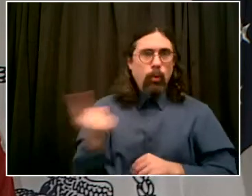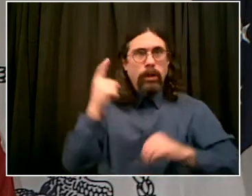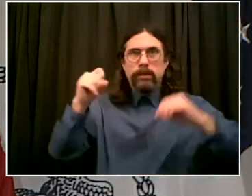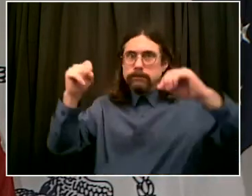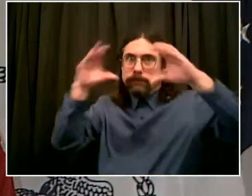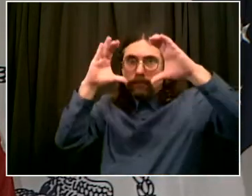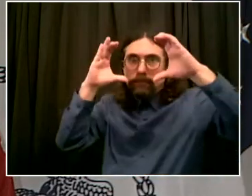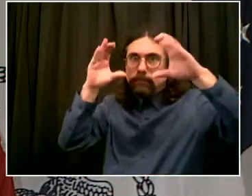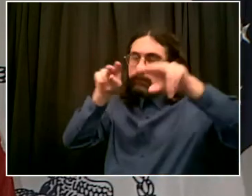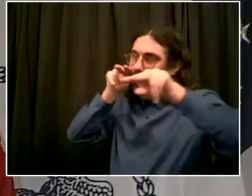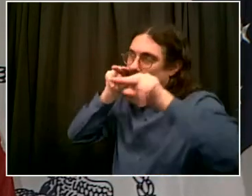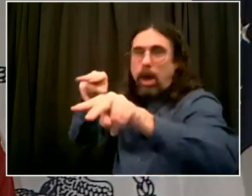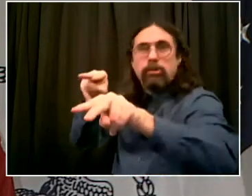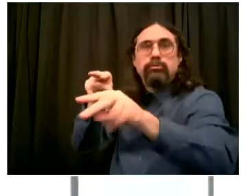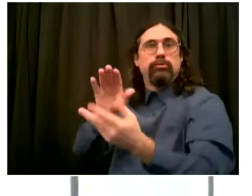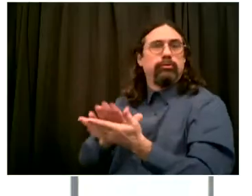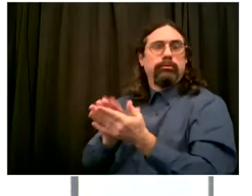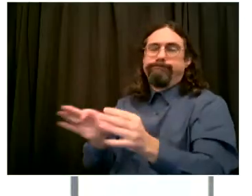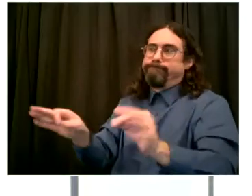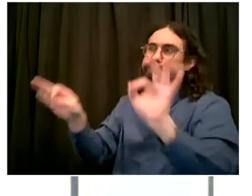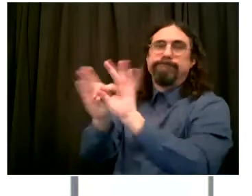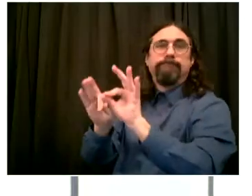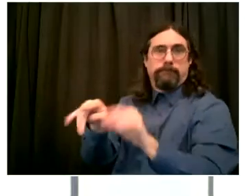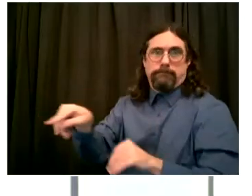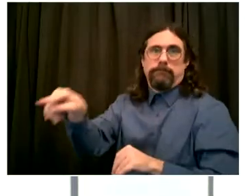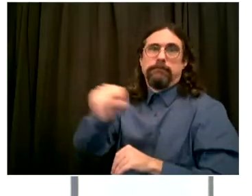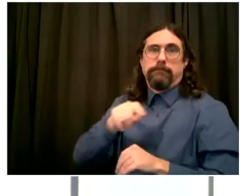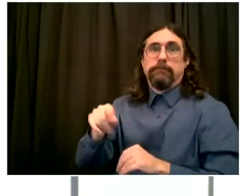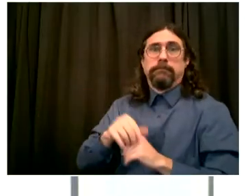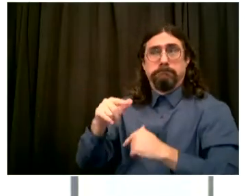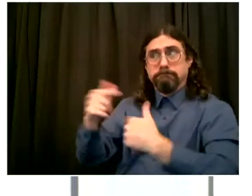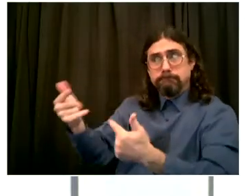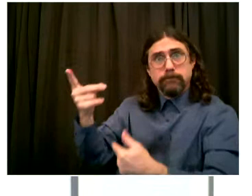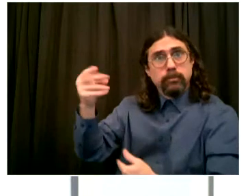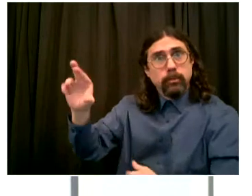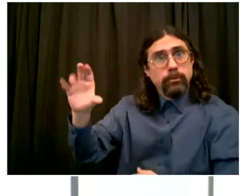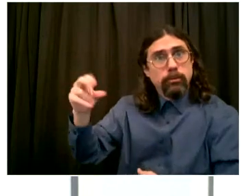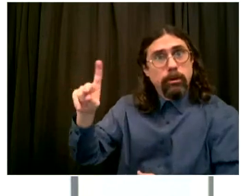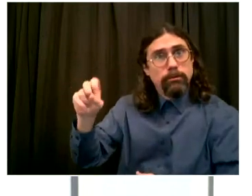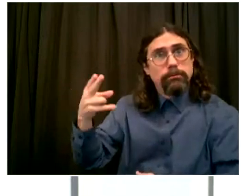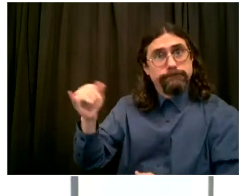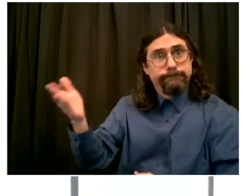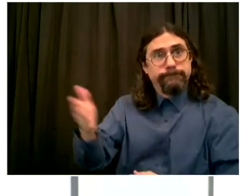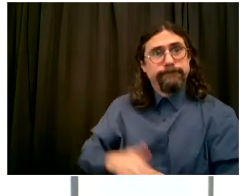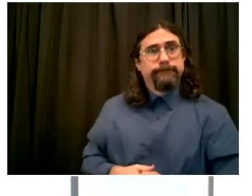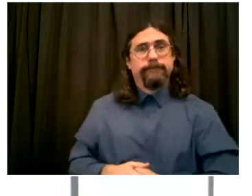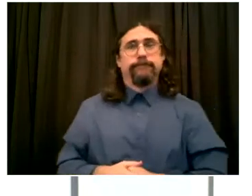ALWAYS WATCHING COMMENTS ABOUT HEALTH AND ASFEFEYT FIRST. AT RIGHT NOW WE'VE NOT SEEN ANY CHANGES